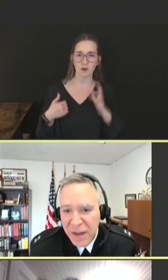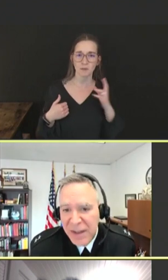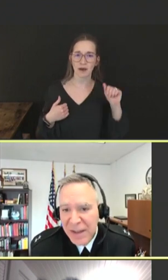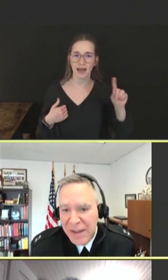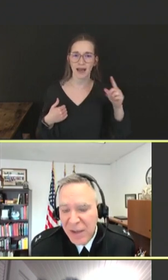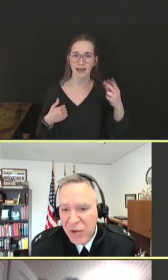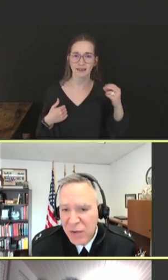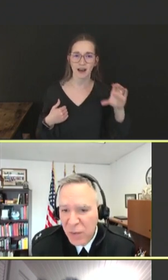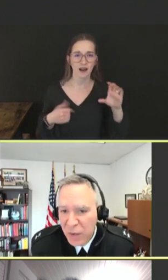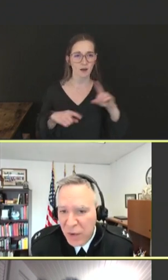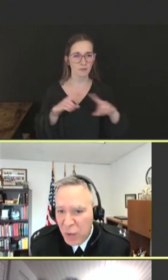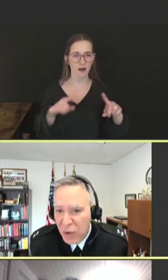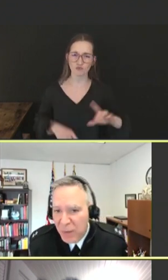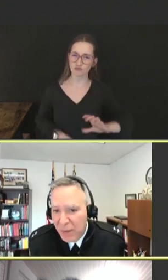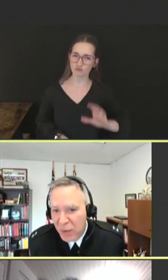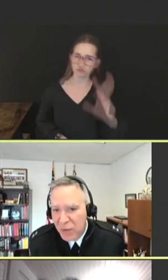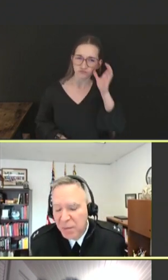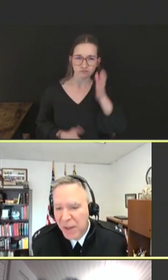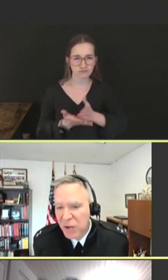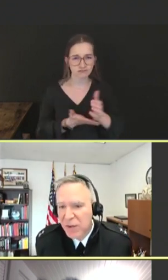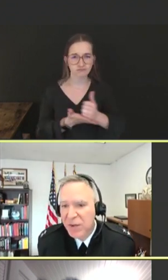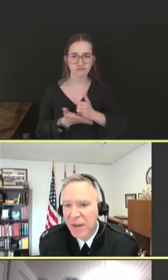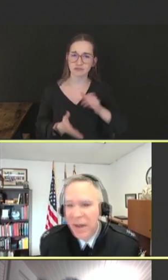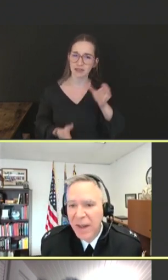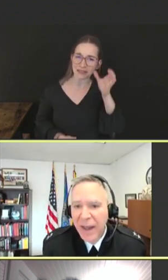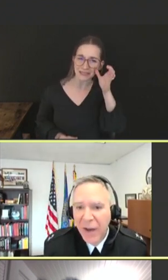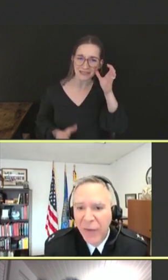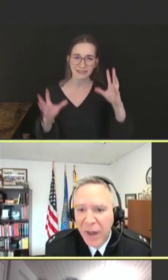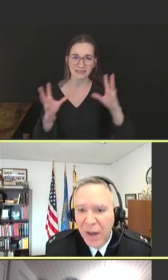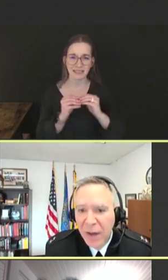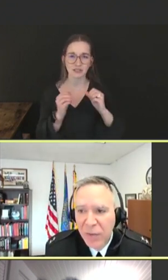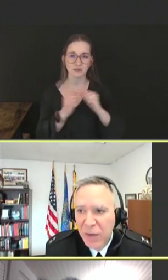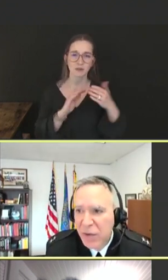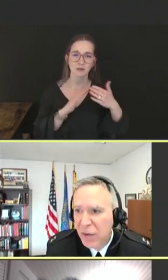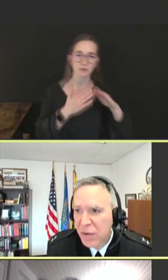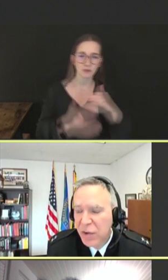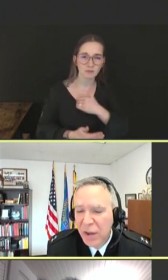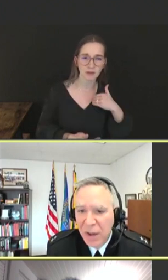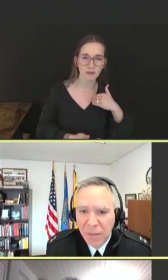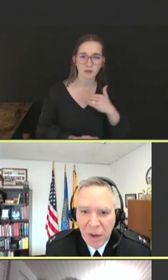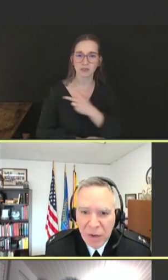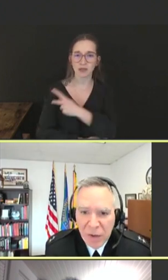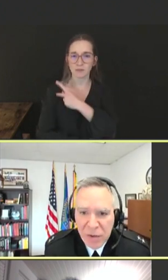listening sessions with community members, patients, healthcare, and research partners.